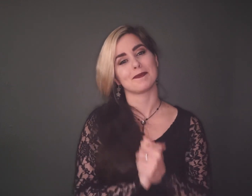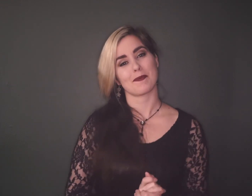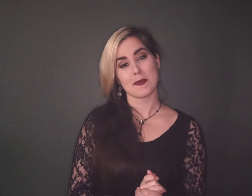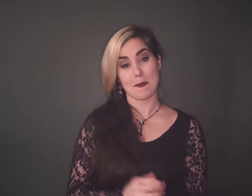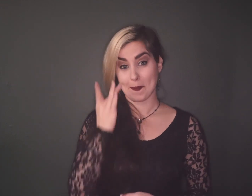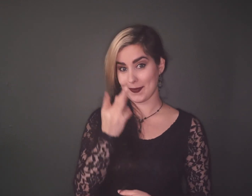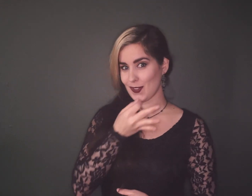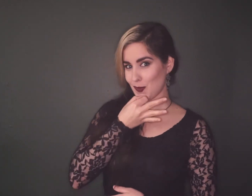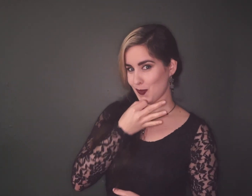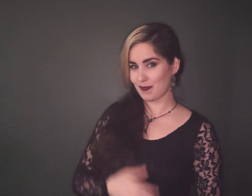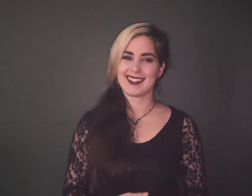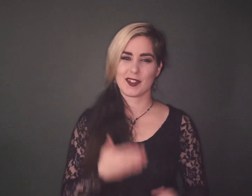Alright, see you soon